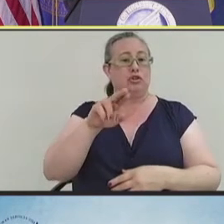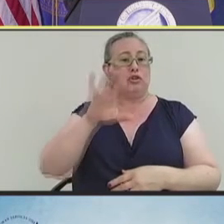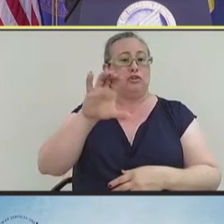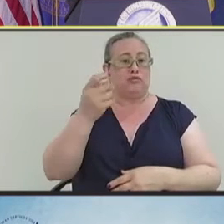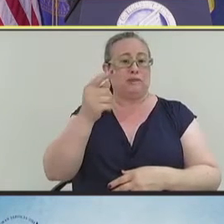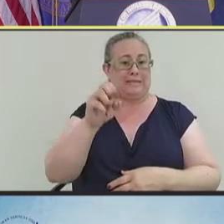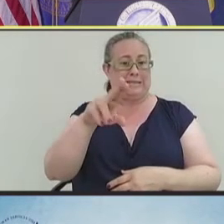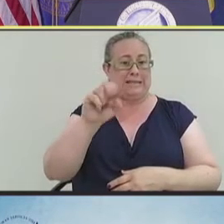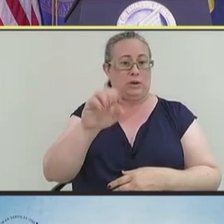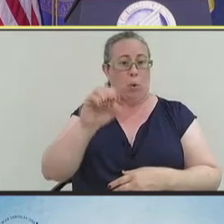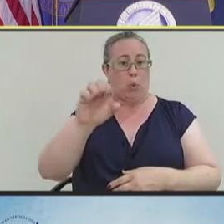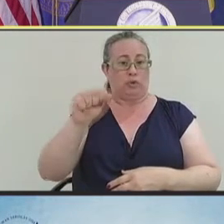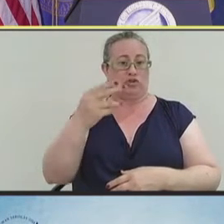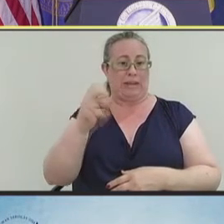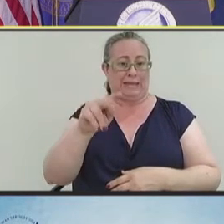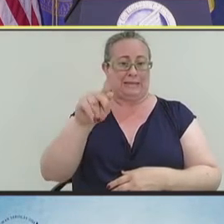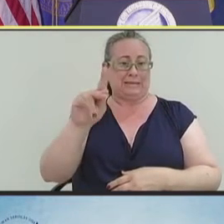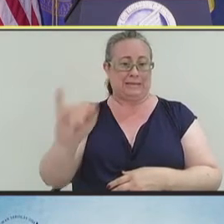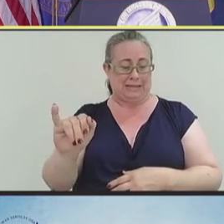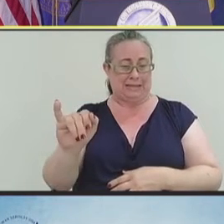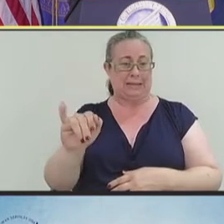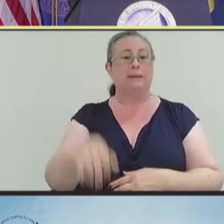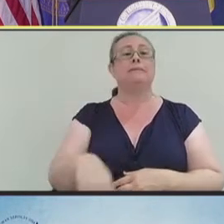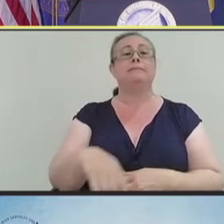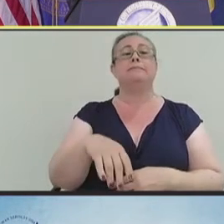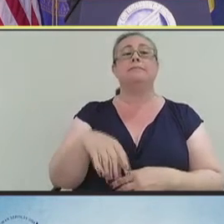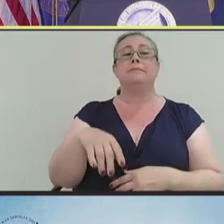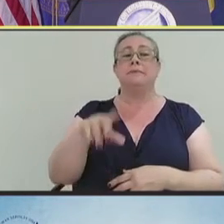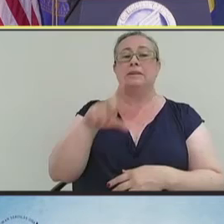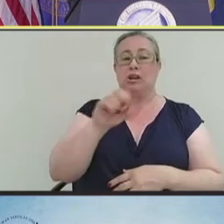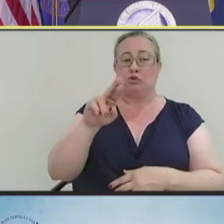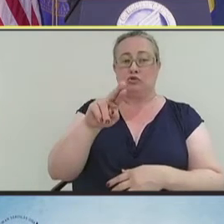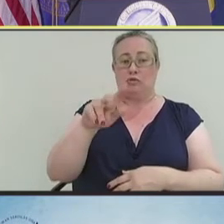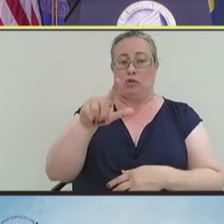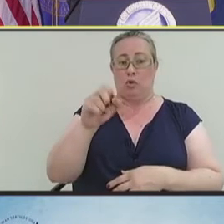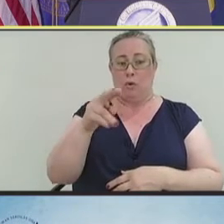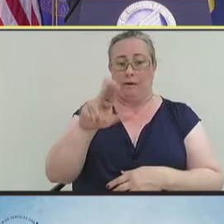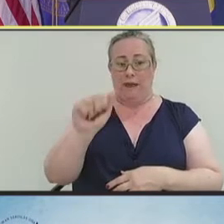who is the Influenza & Emerging Infectious Diseases Pandemic Vaccines and Adjuvants Program